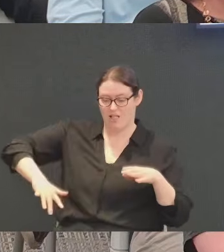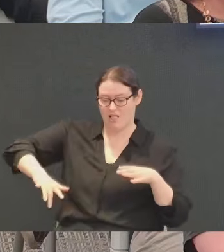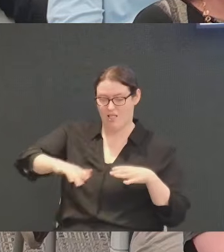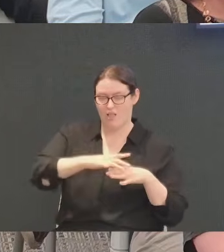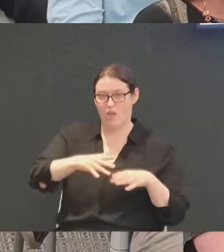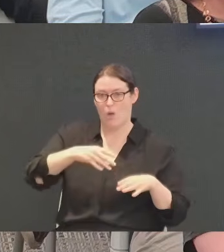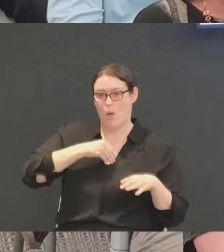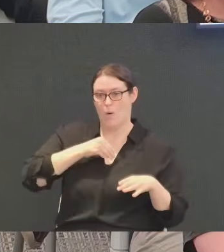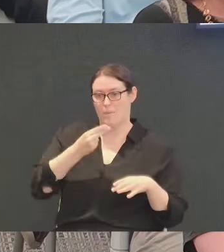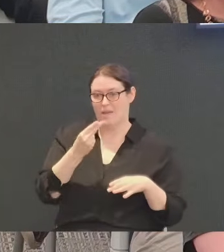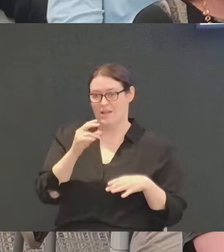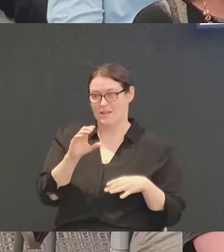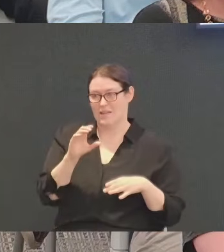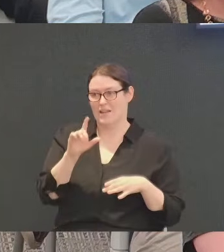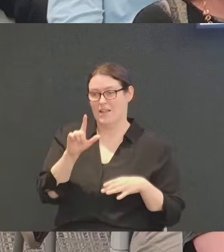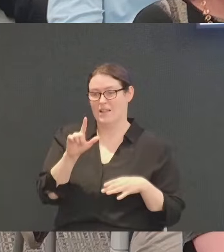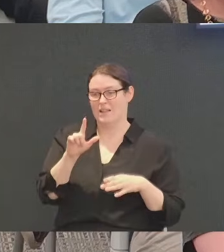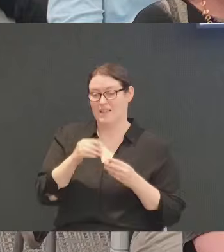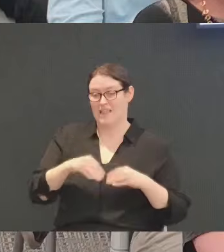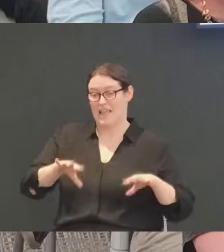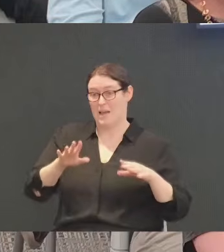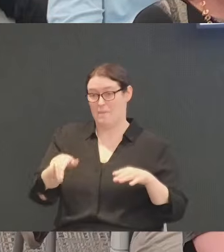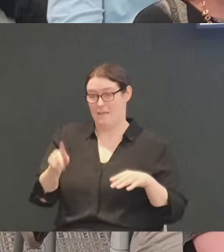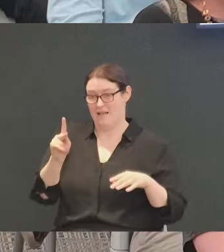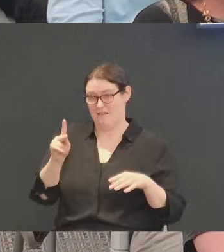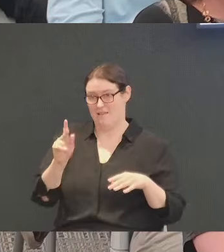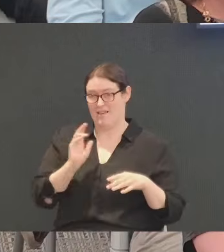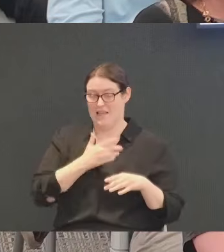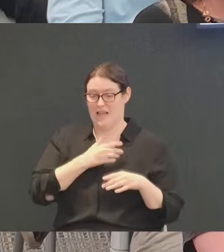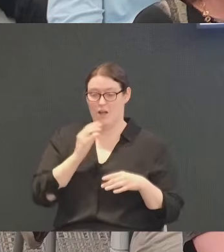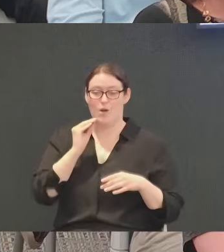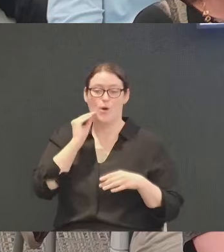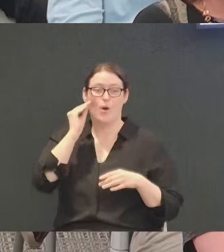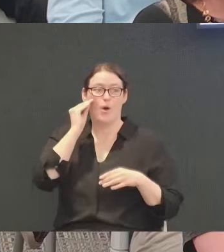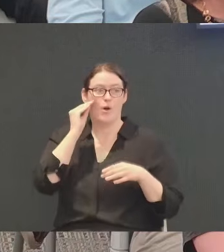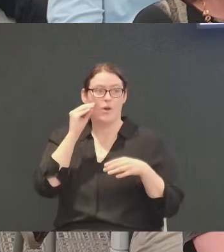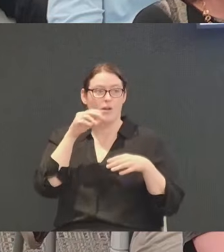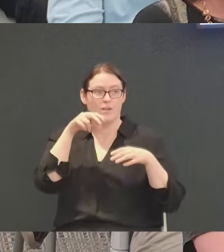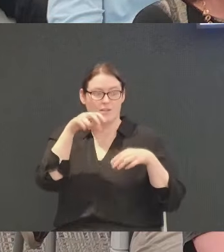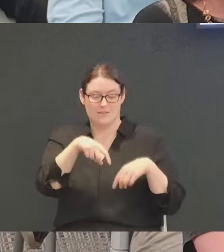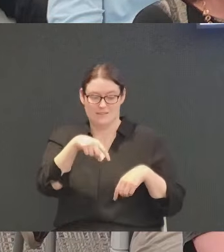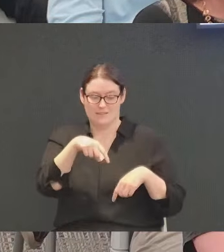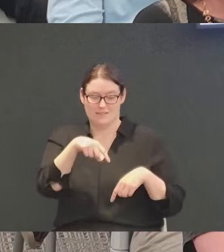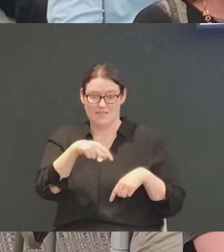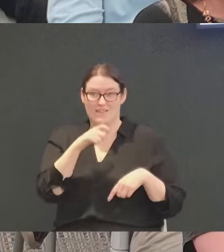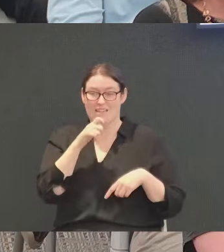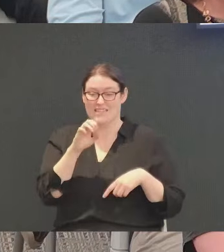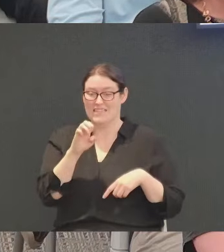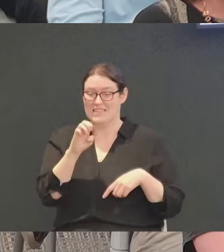Hamilton County Land Bank. Our house has an unrecorded implied easement which covers the